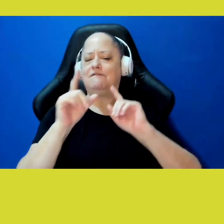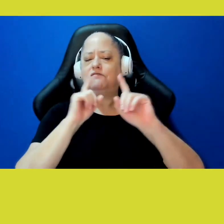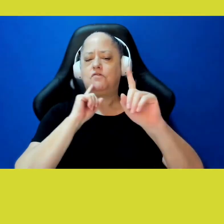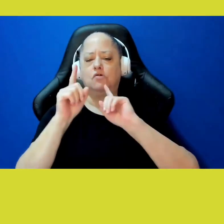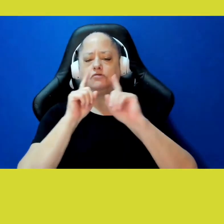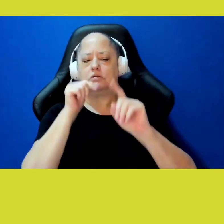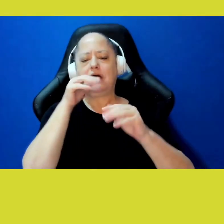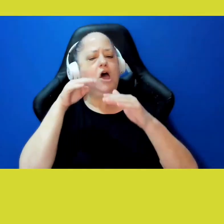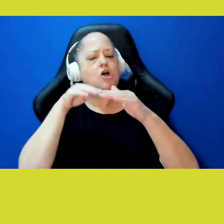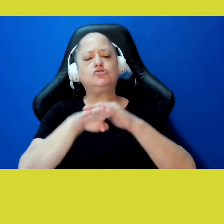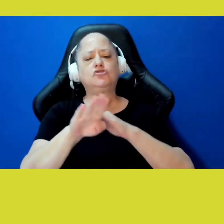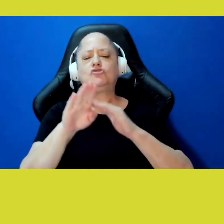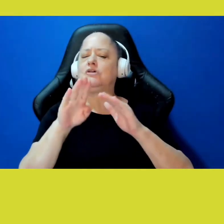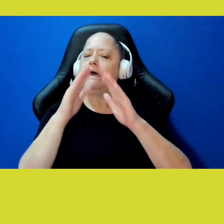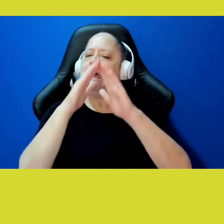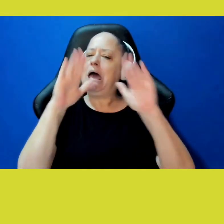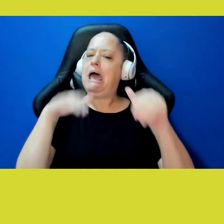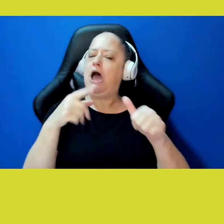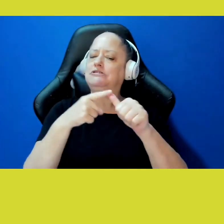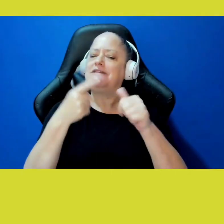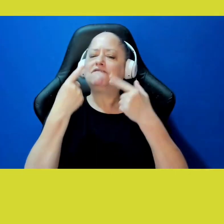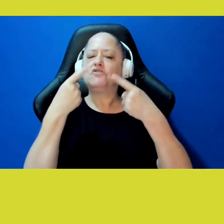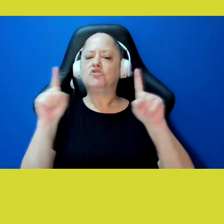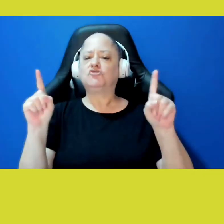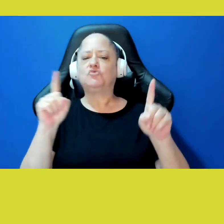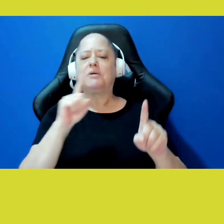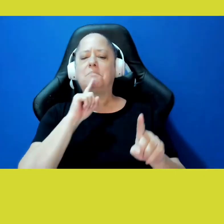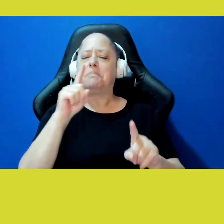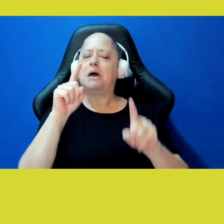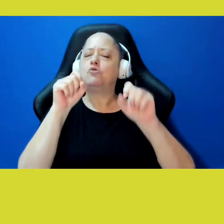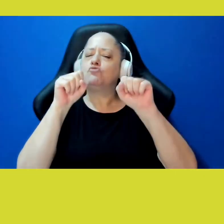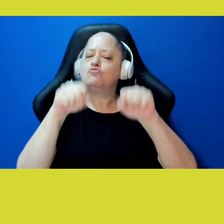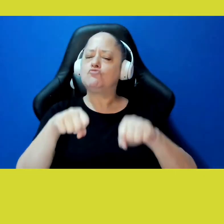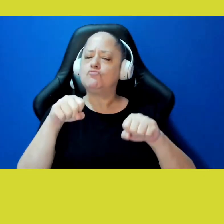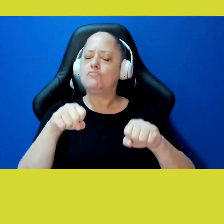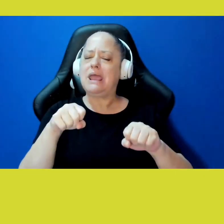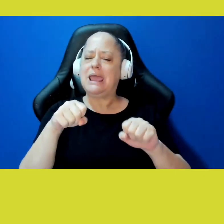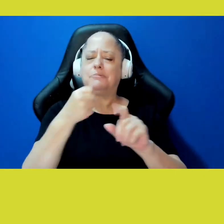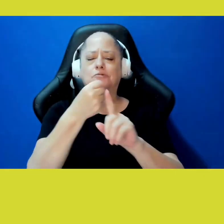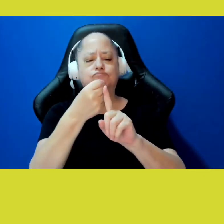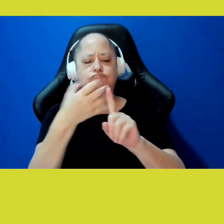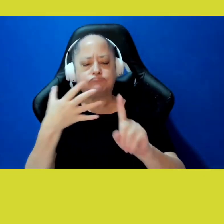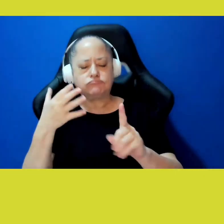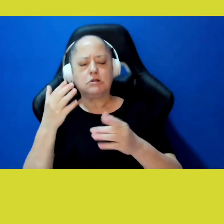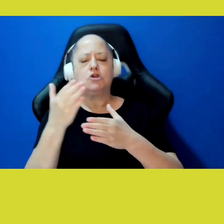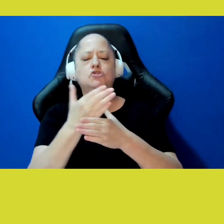first works, but to really be able to talk about, to be able to share stories, to have folks